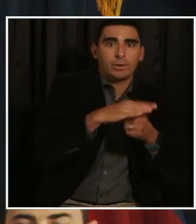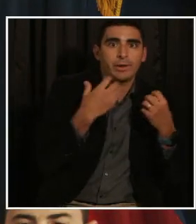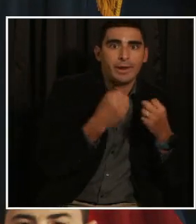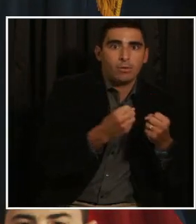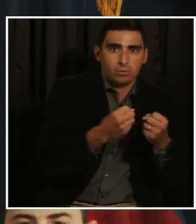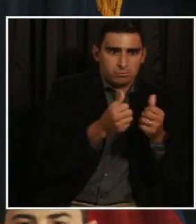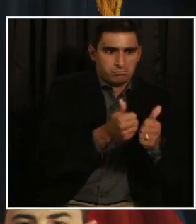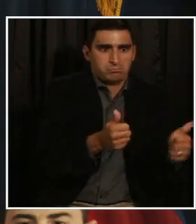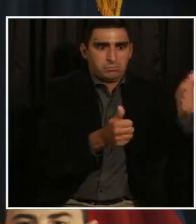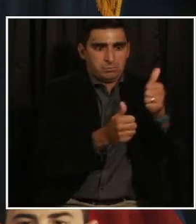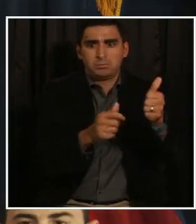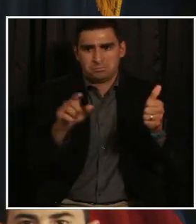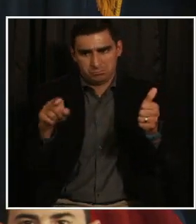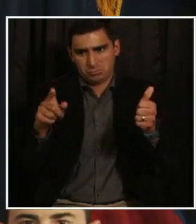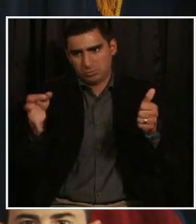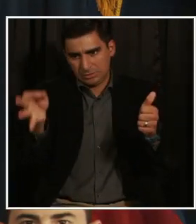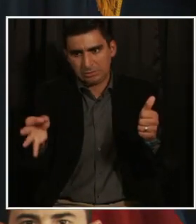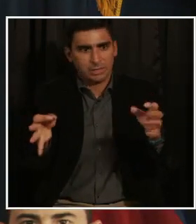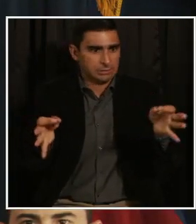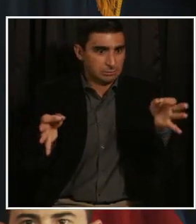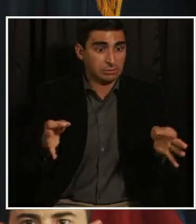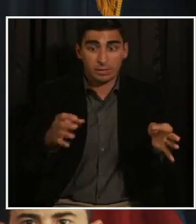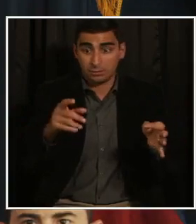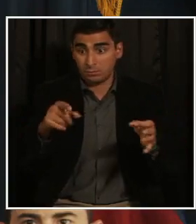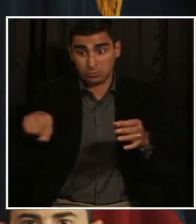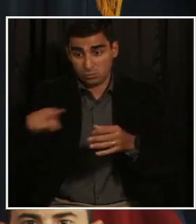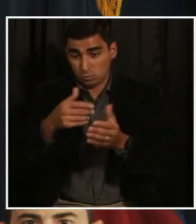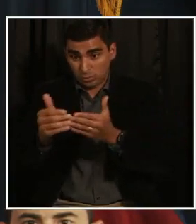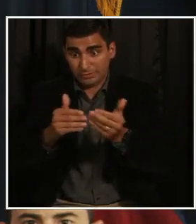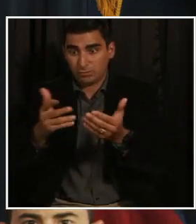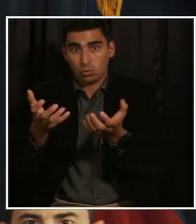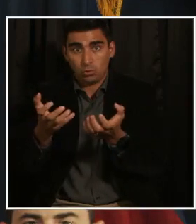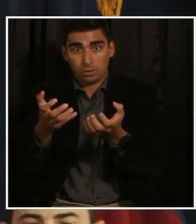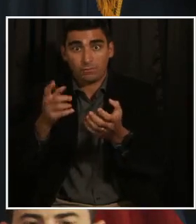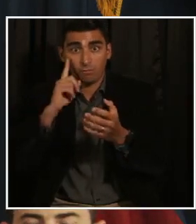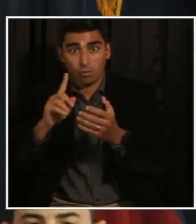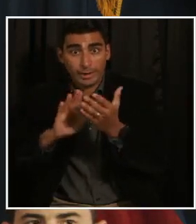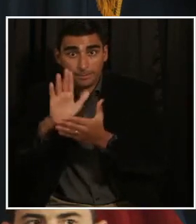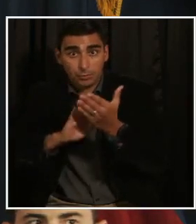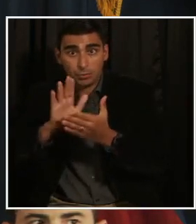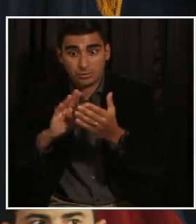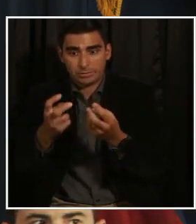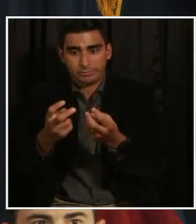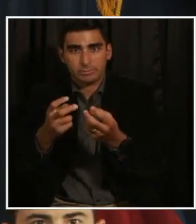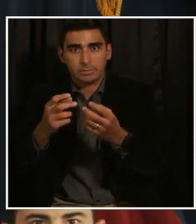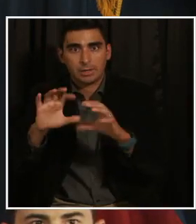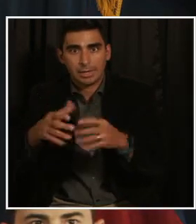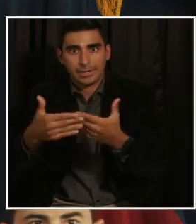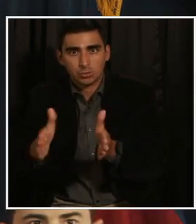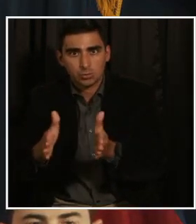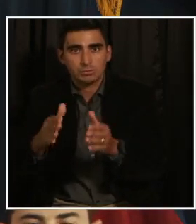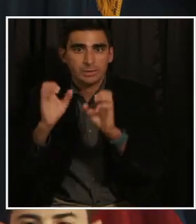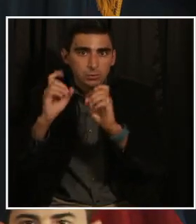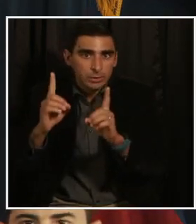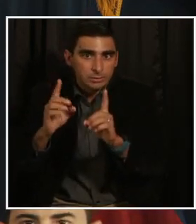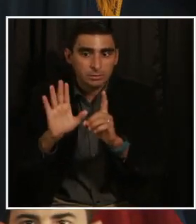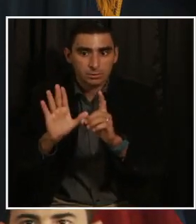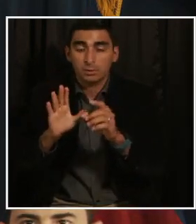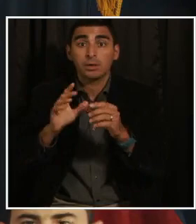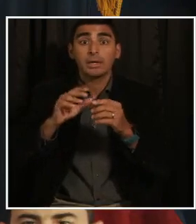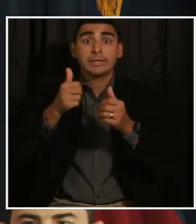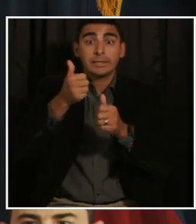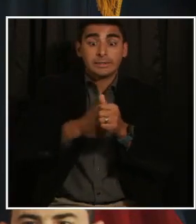to retain in-person education um in a way that works in each community there are classes and